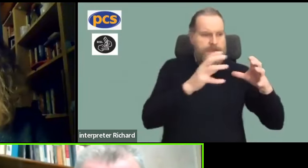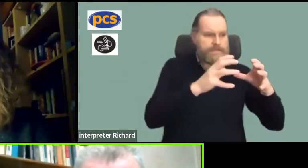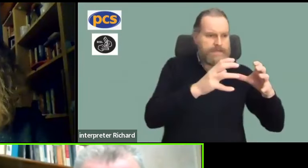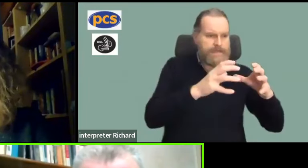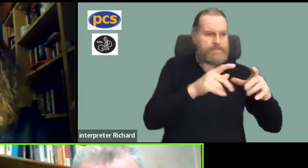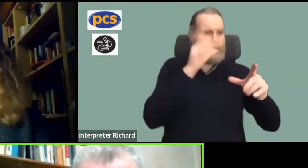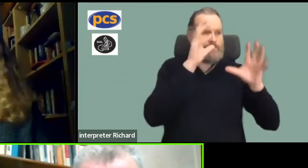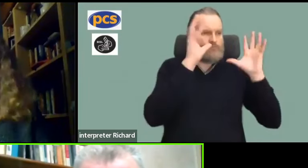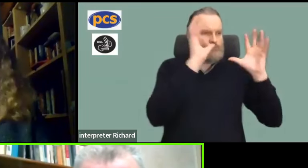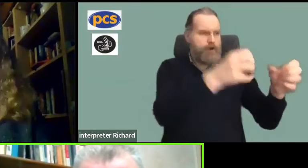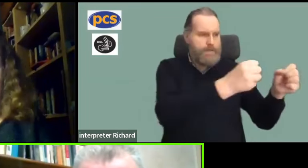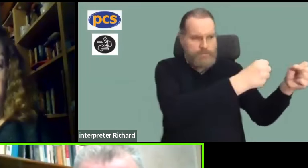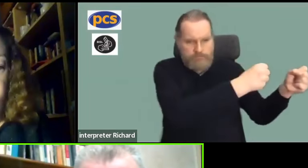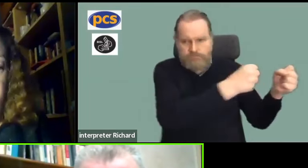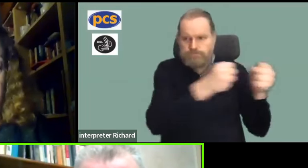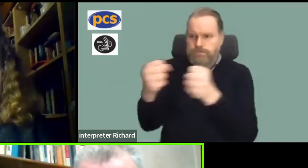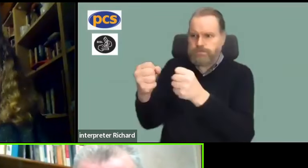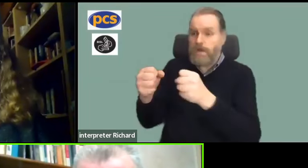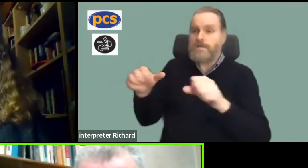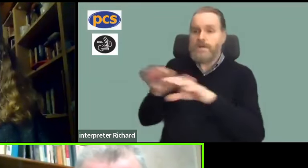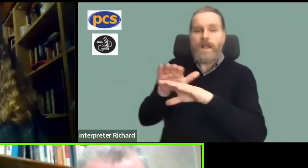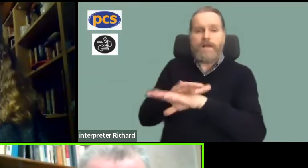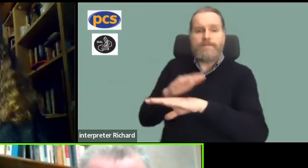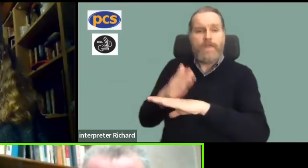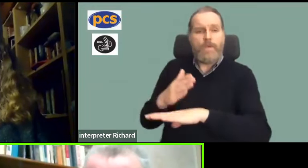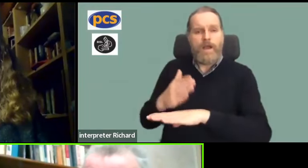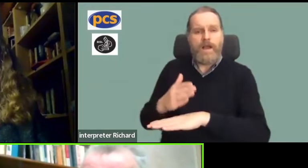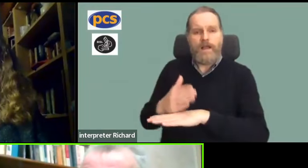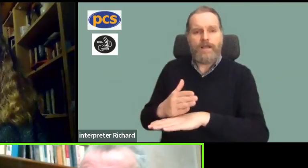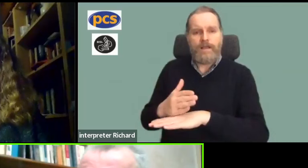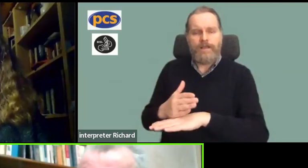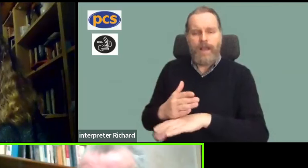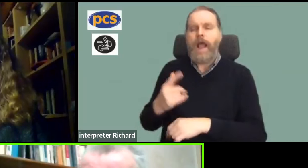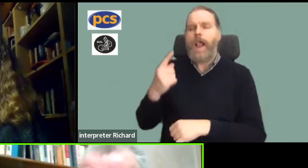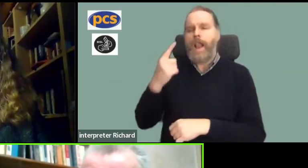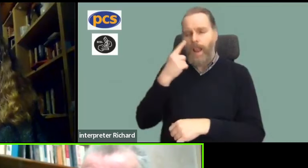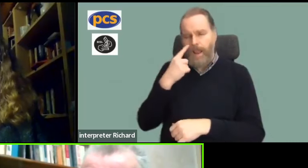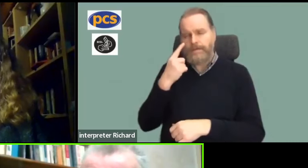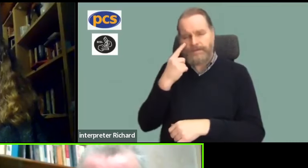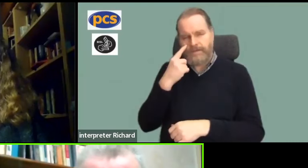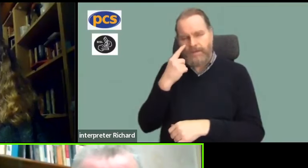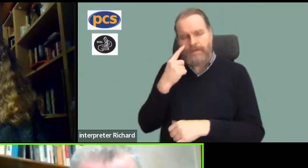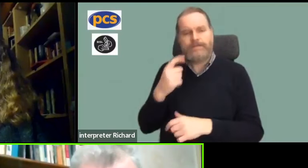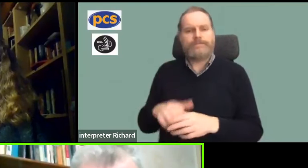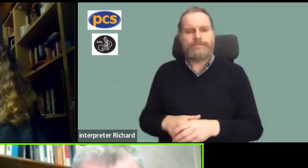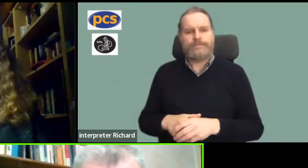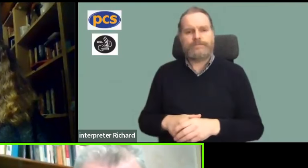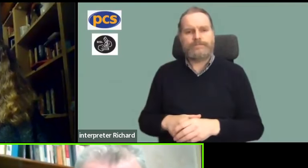The relevant time. It is relevant time It is clear that it's too geted geted action and the reason that we're taking targeted we're taking targeted action is